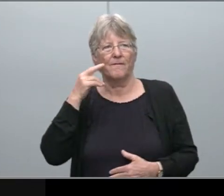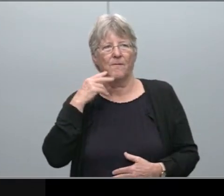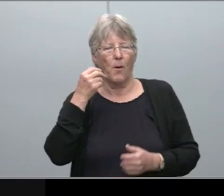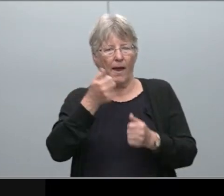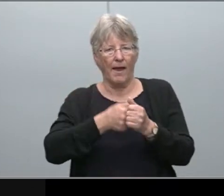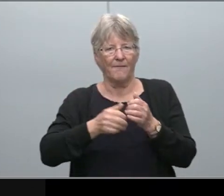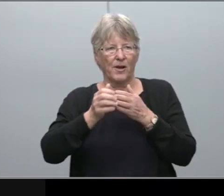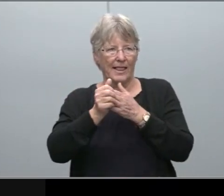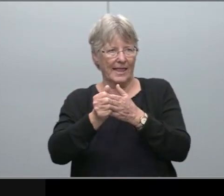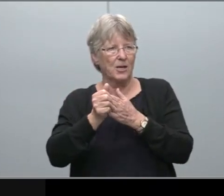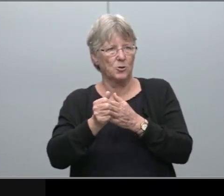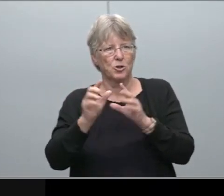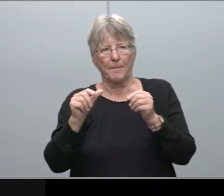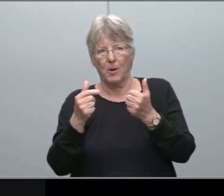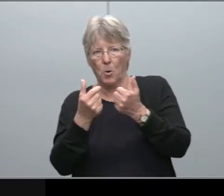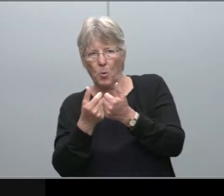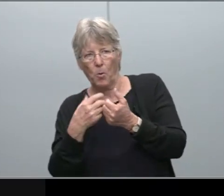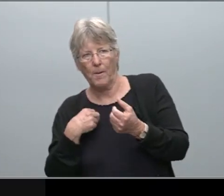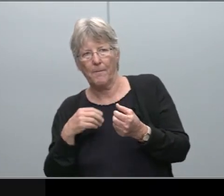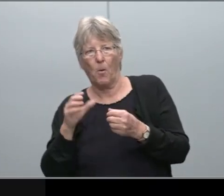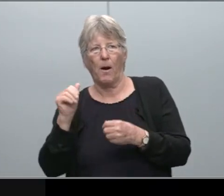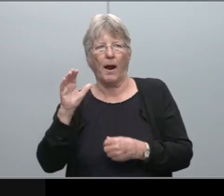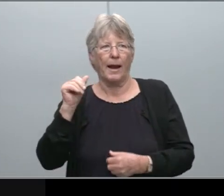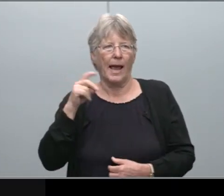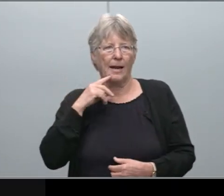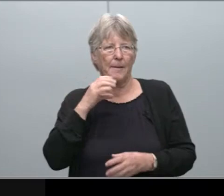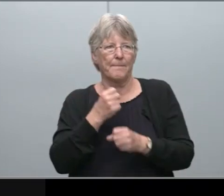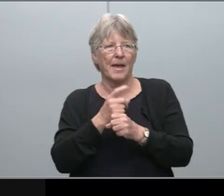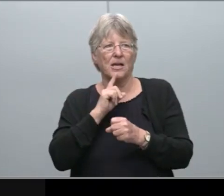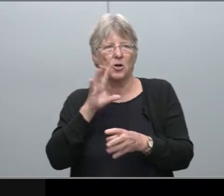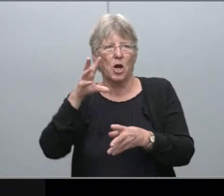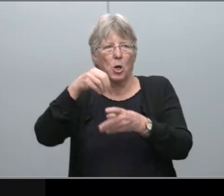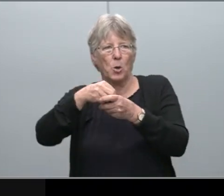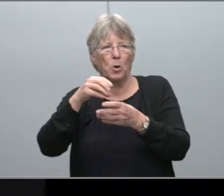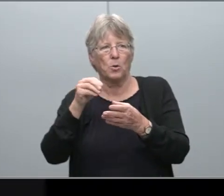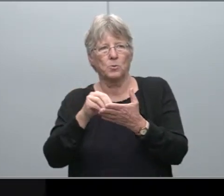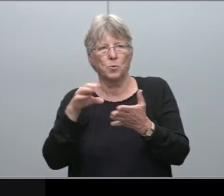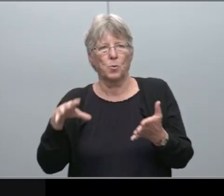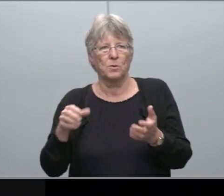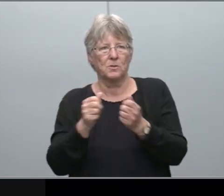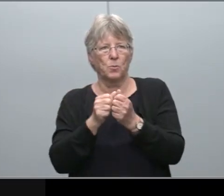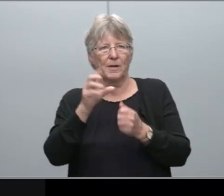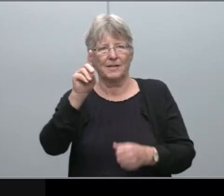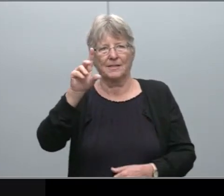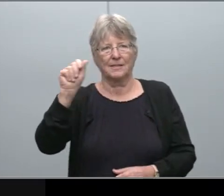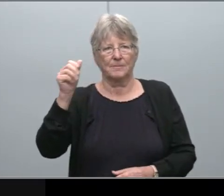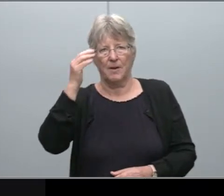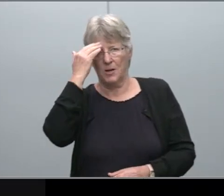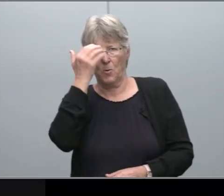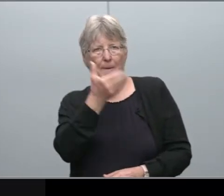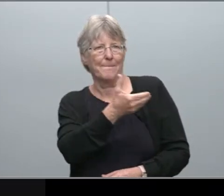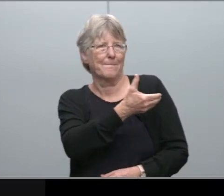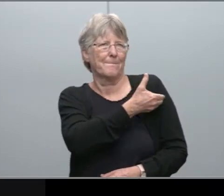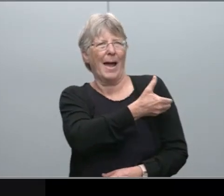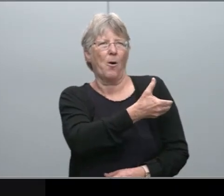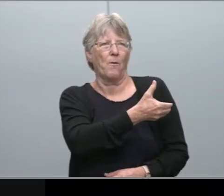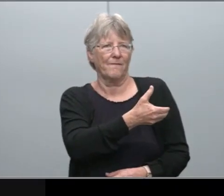that it's not gonna go unnoticed and unread. And so thank you for bringing this up. And if anybody would like to speak on this.